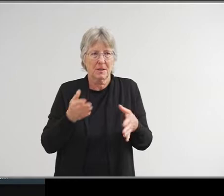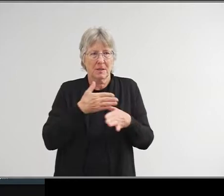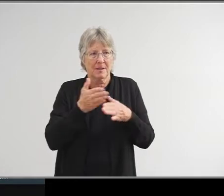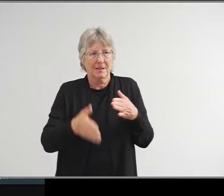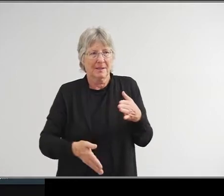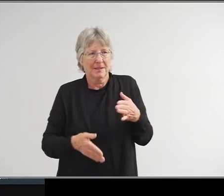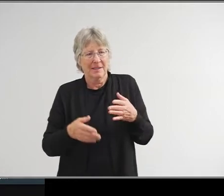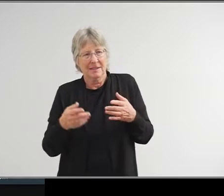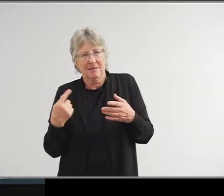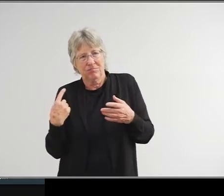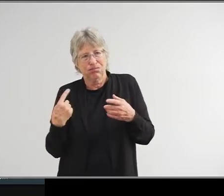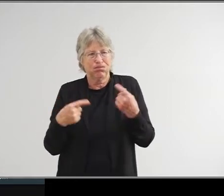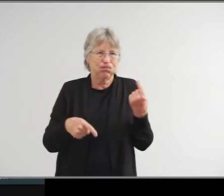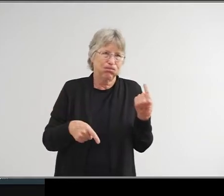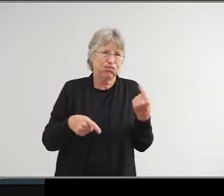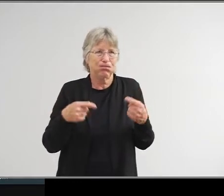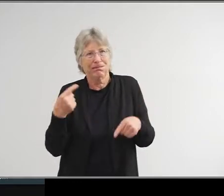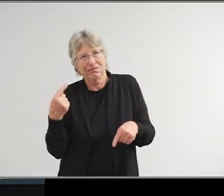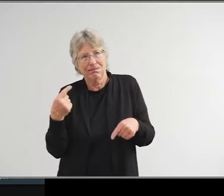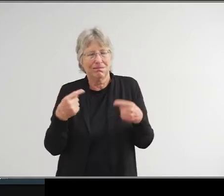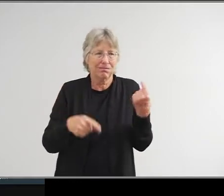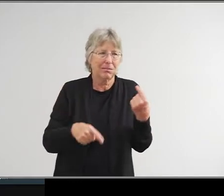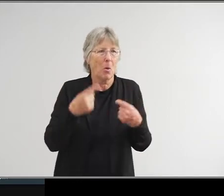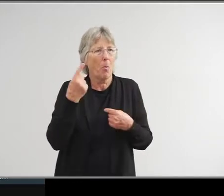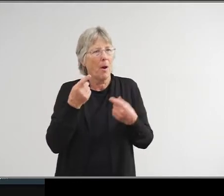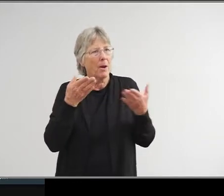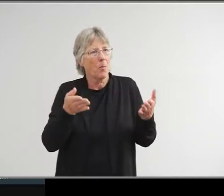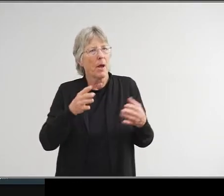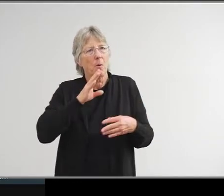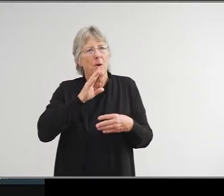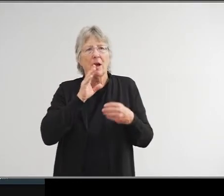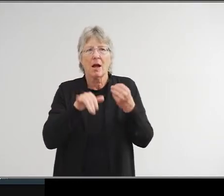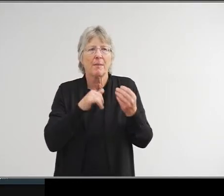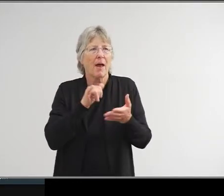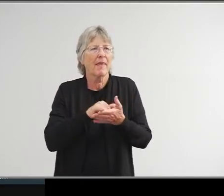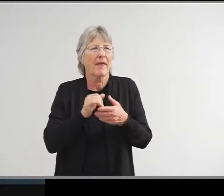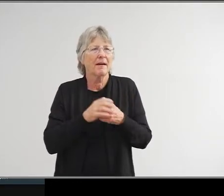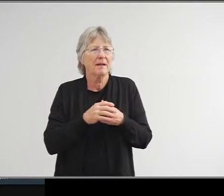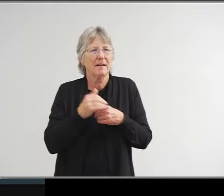through some of those decisions, one of the ways that we spoke about it was that if we can